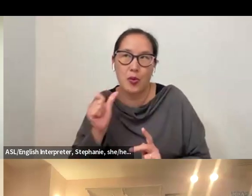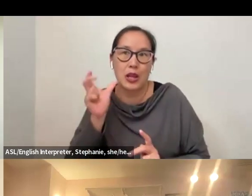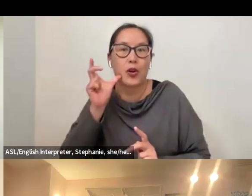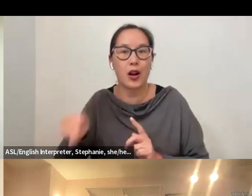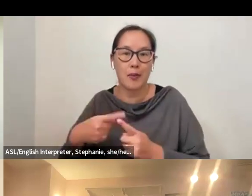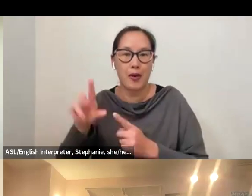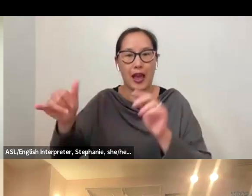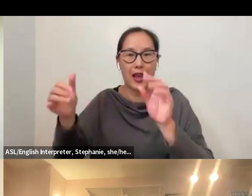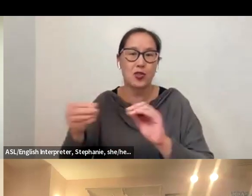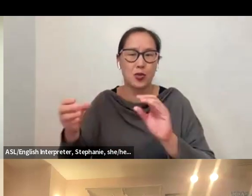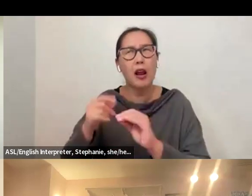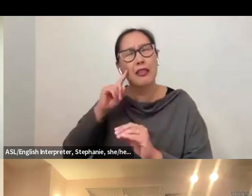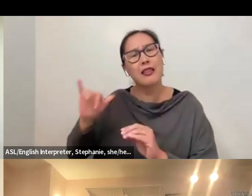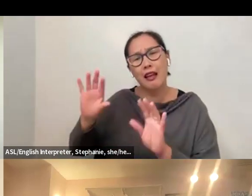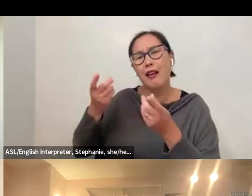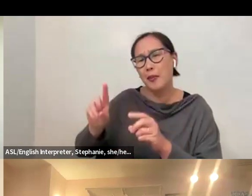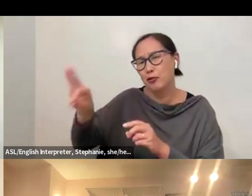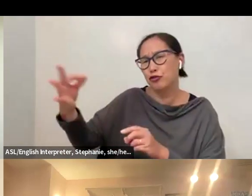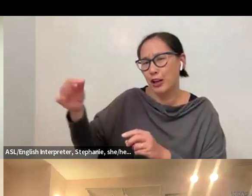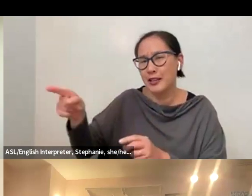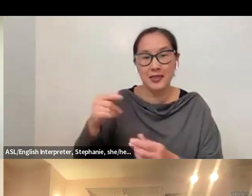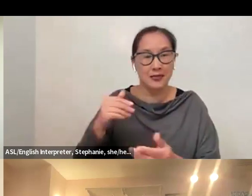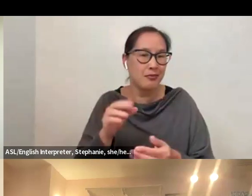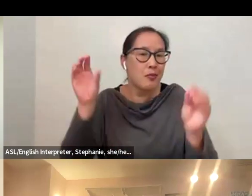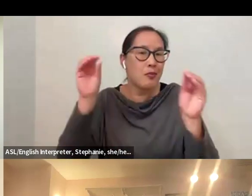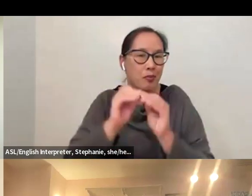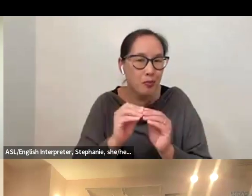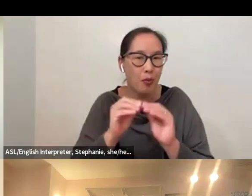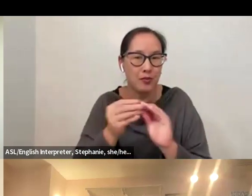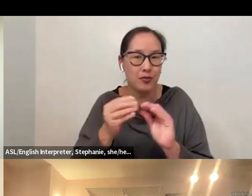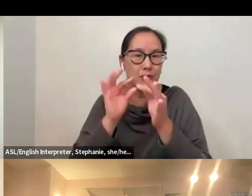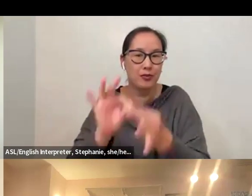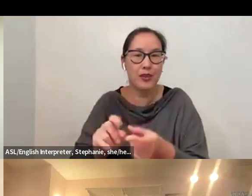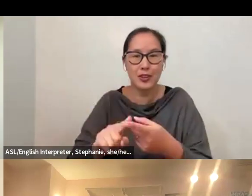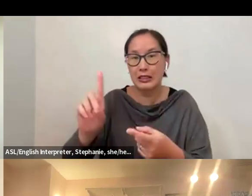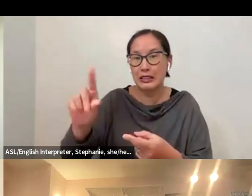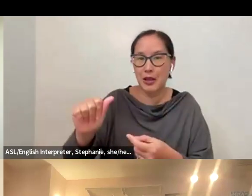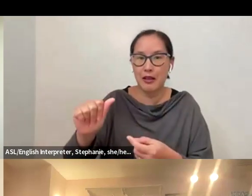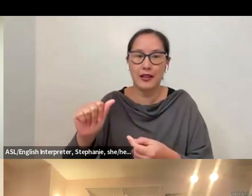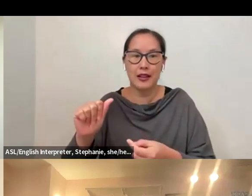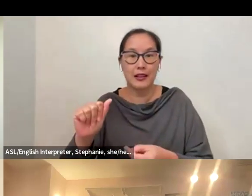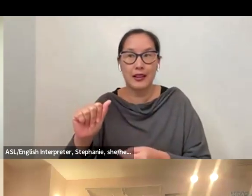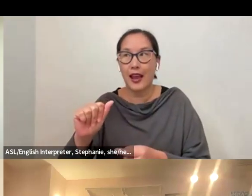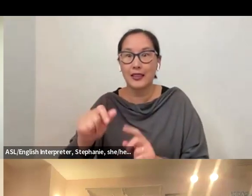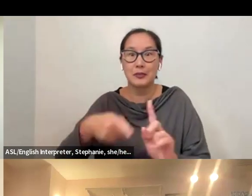more stories about disability that people just don't know that